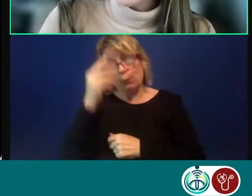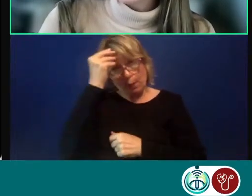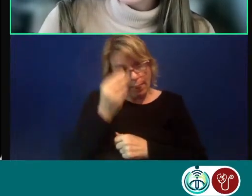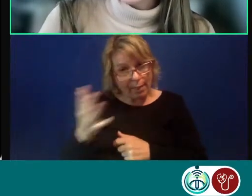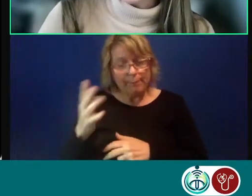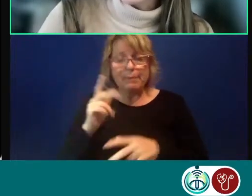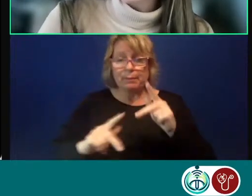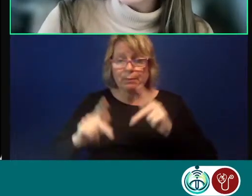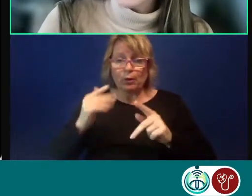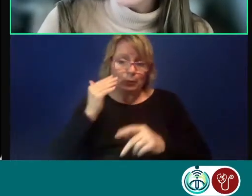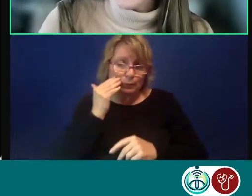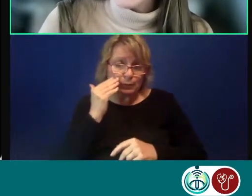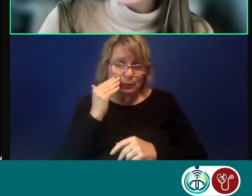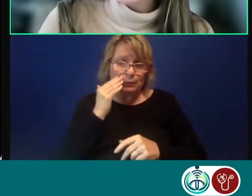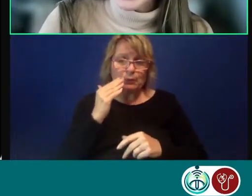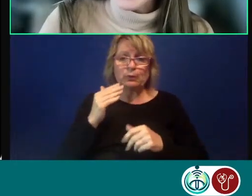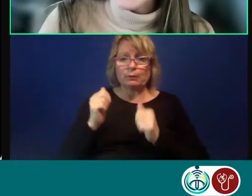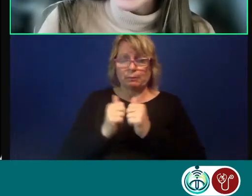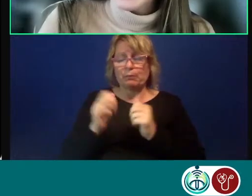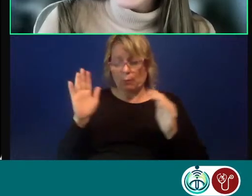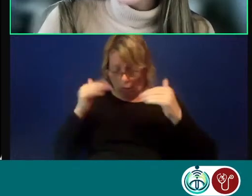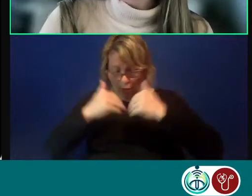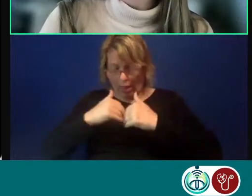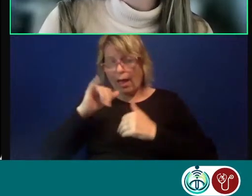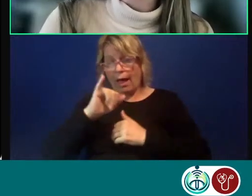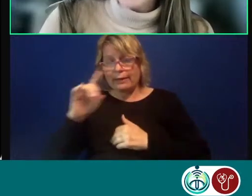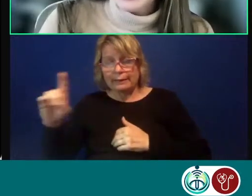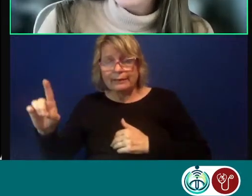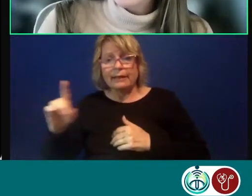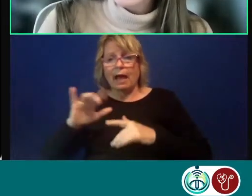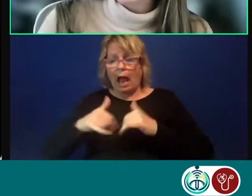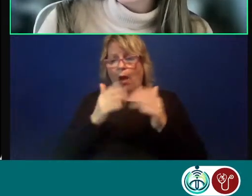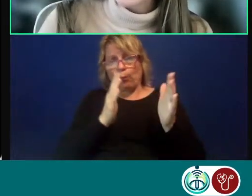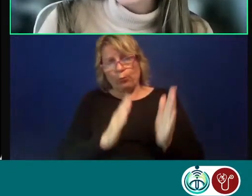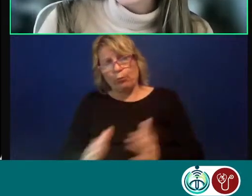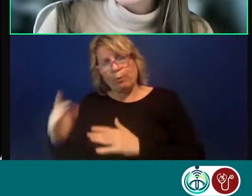and the individuals with autism and IDD how to prepare for the environment.